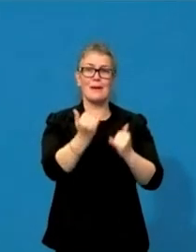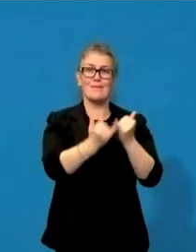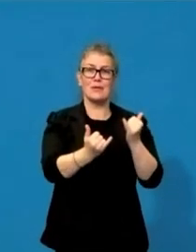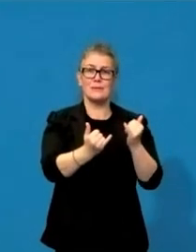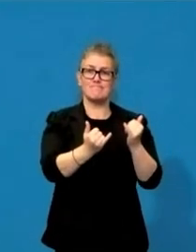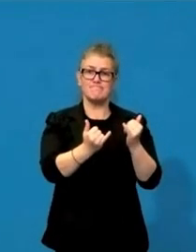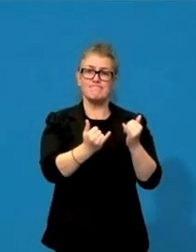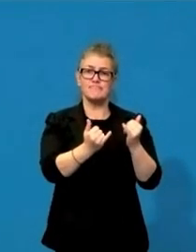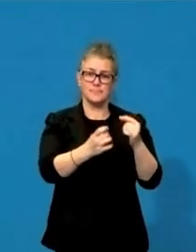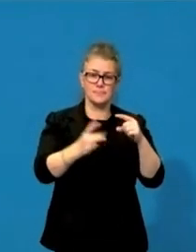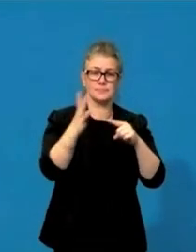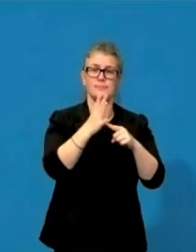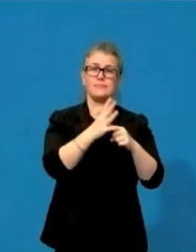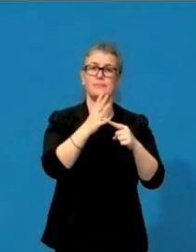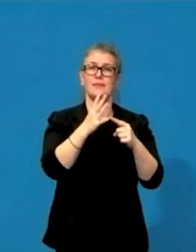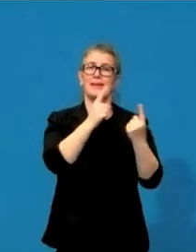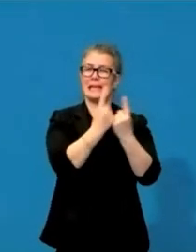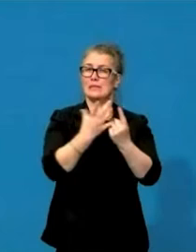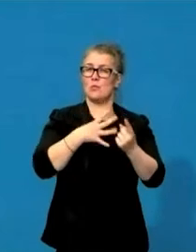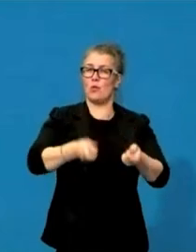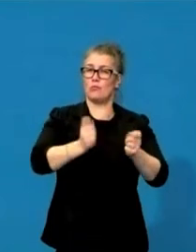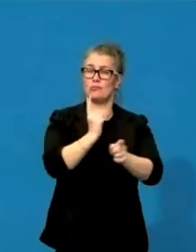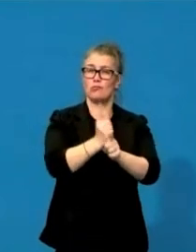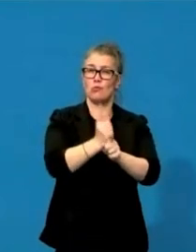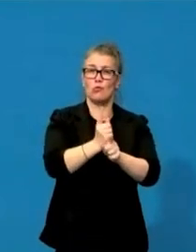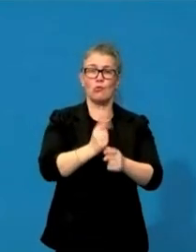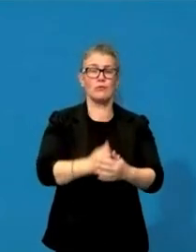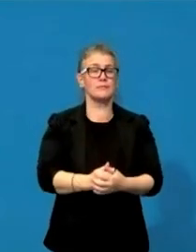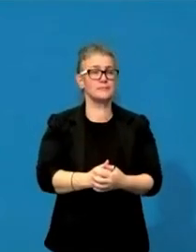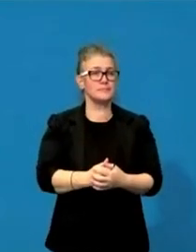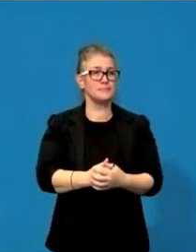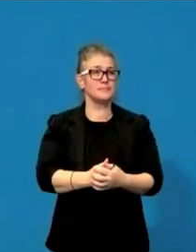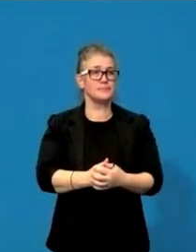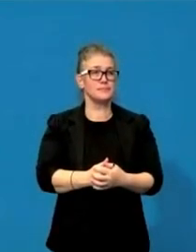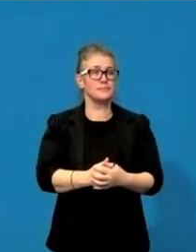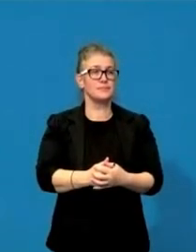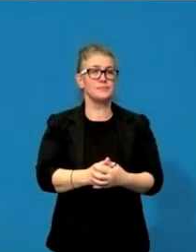to raise with you, is you say in your statement at paragraph 40: